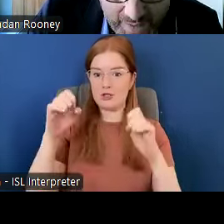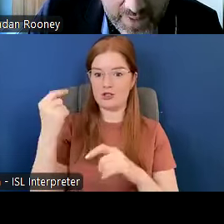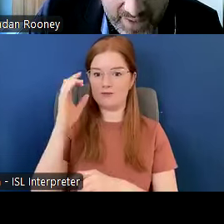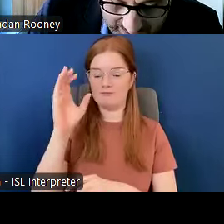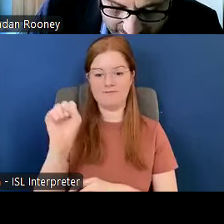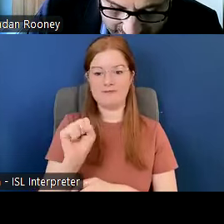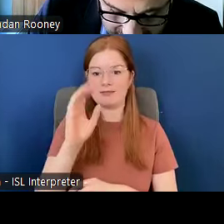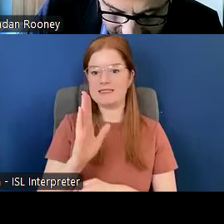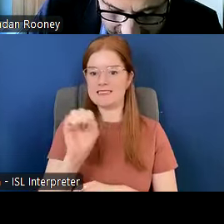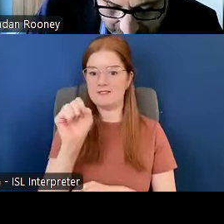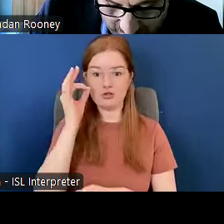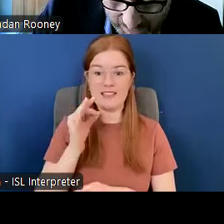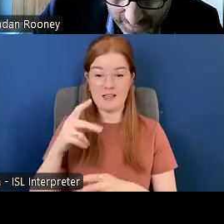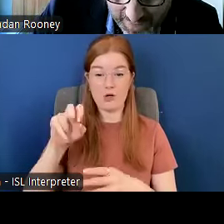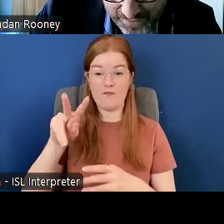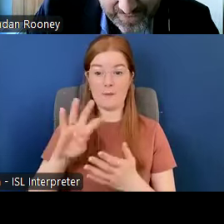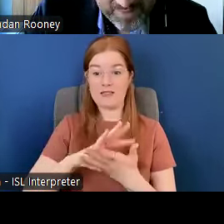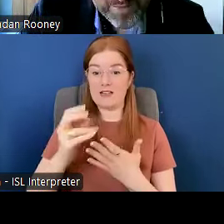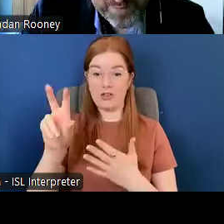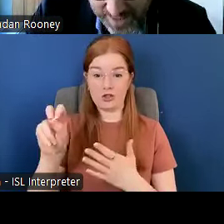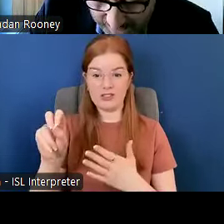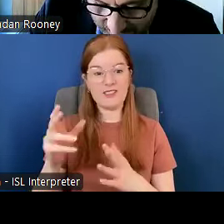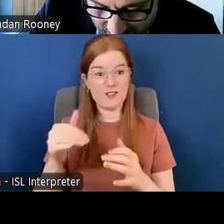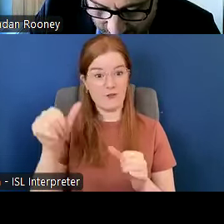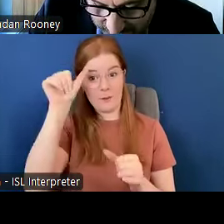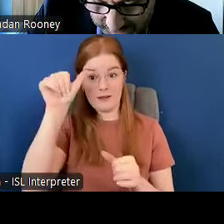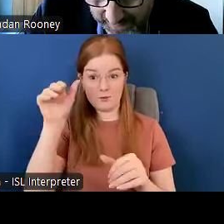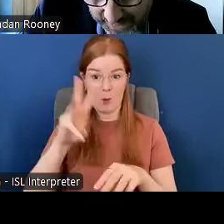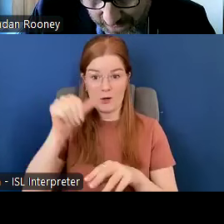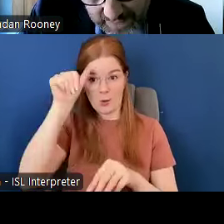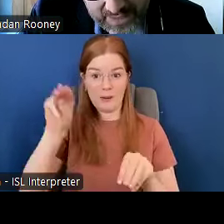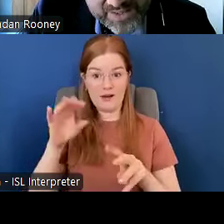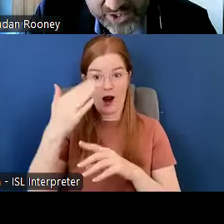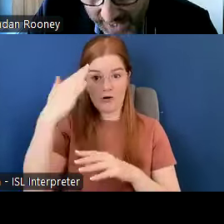November 1930 and features familiar figures from the Irish art world, Eva and Letitia